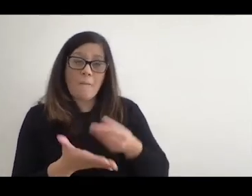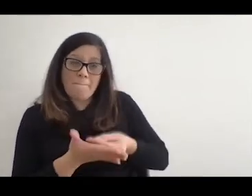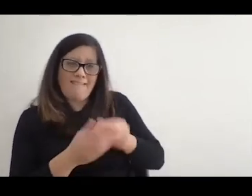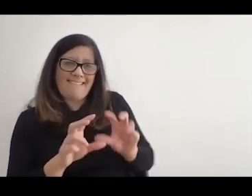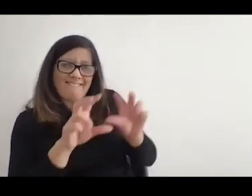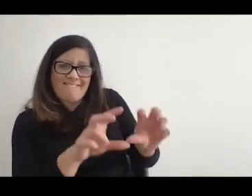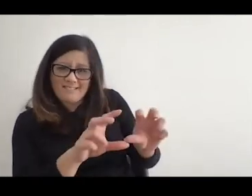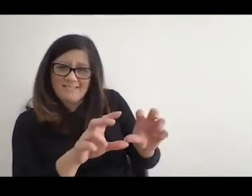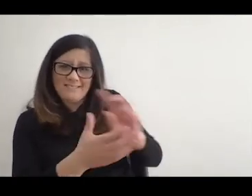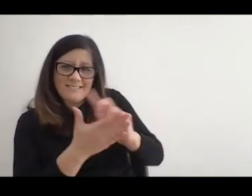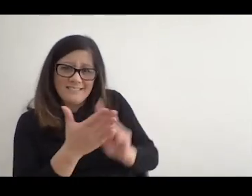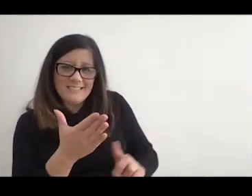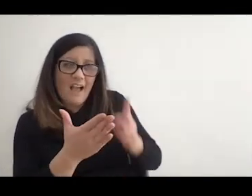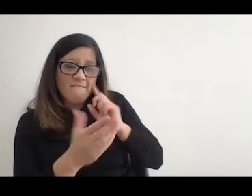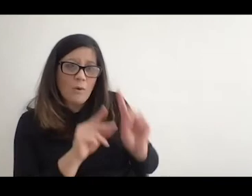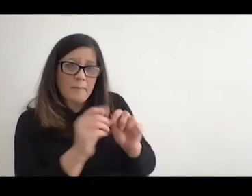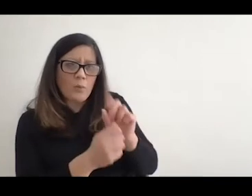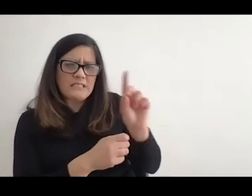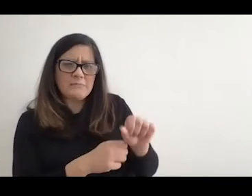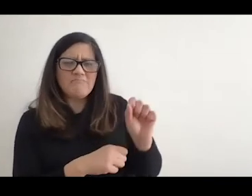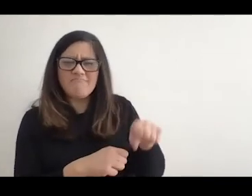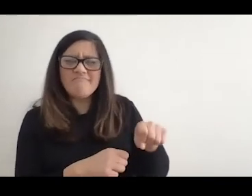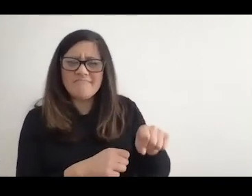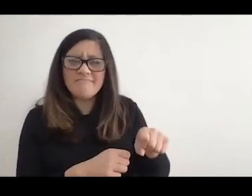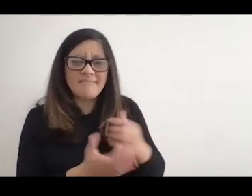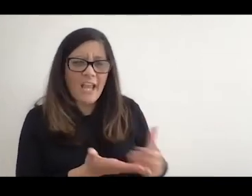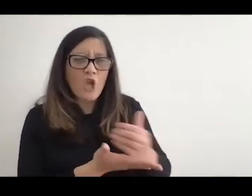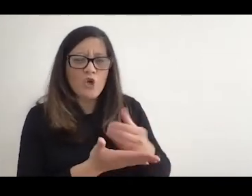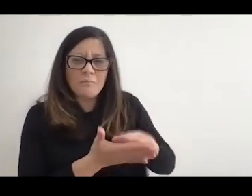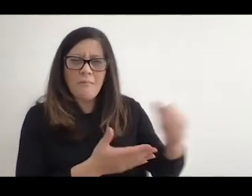people with disabilities, no doubt.